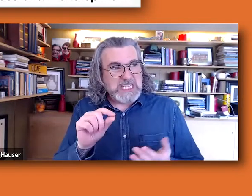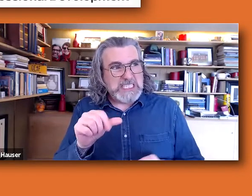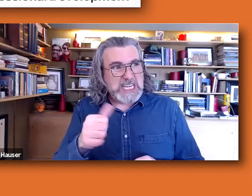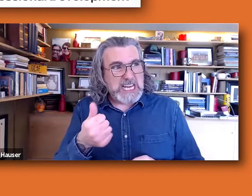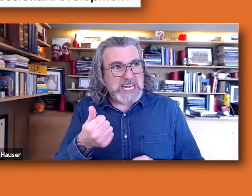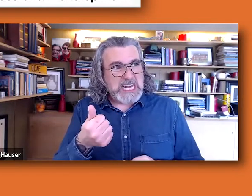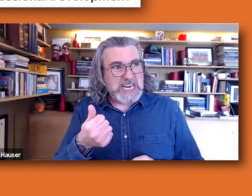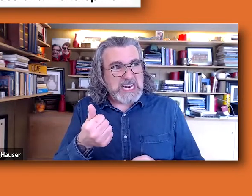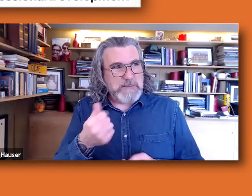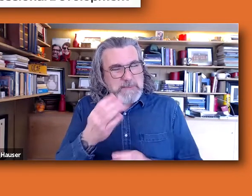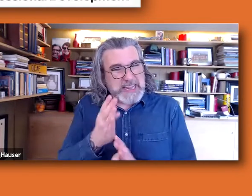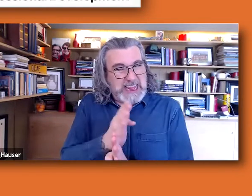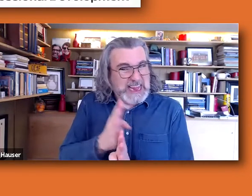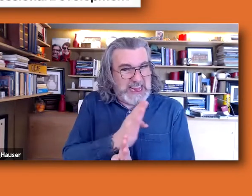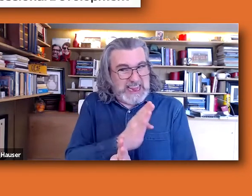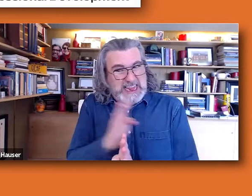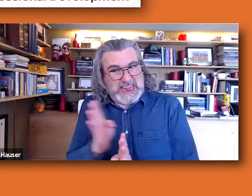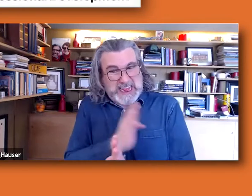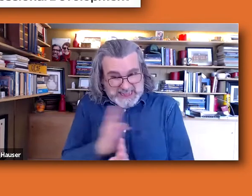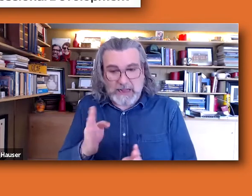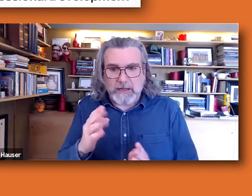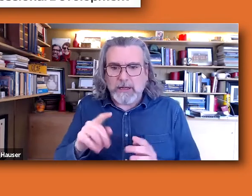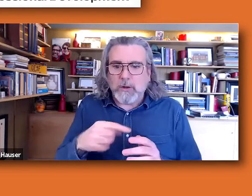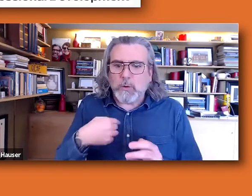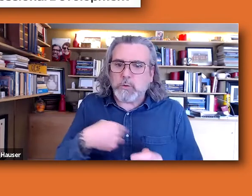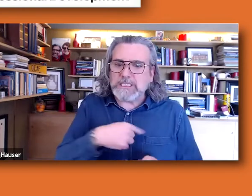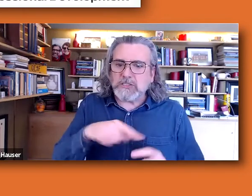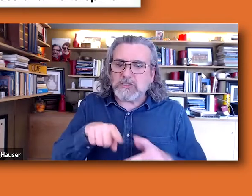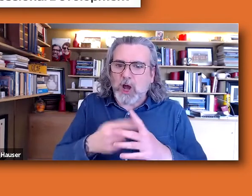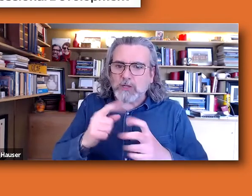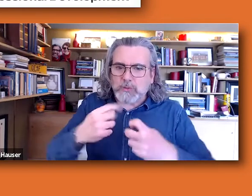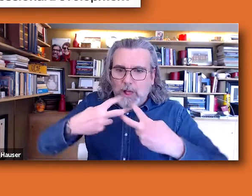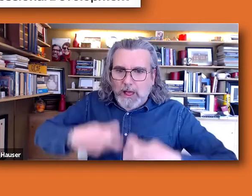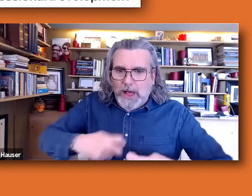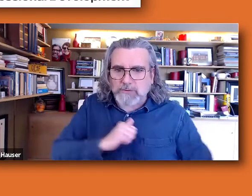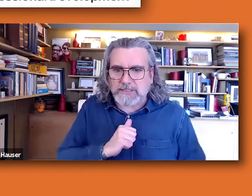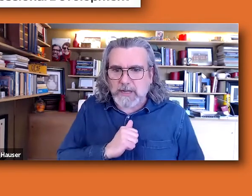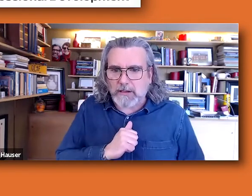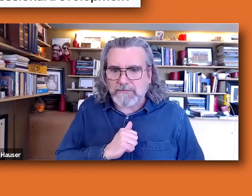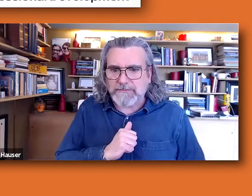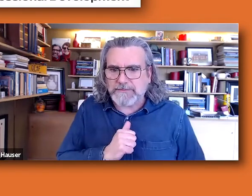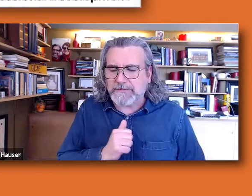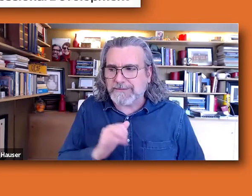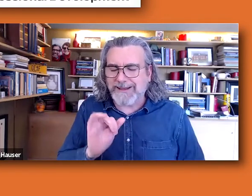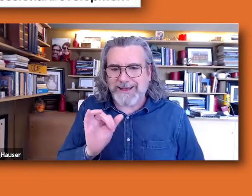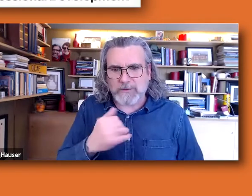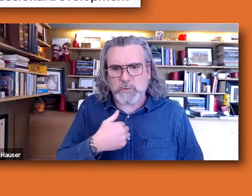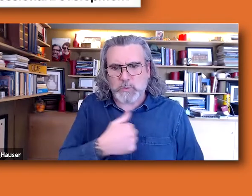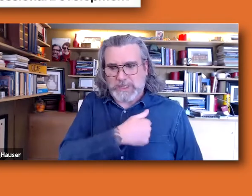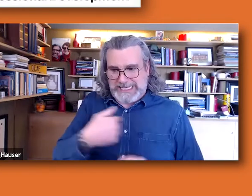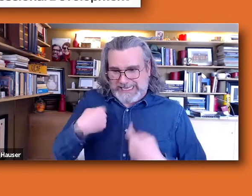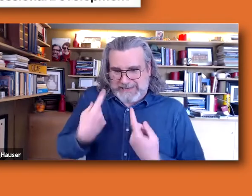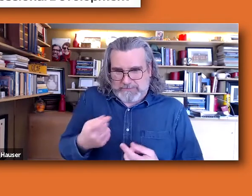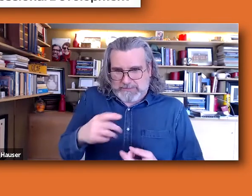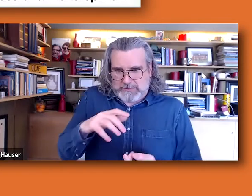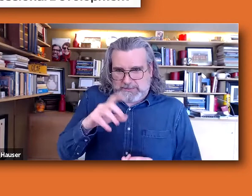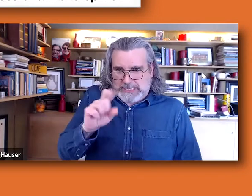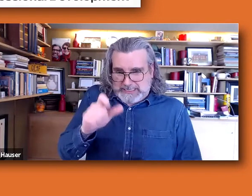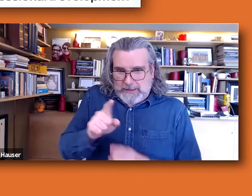Maybe around the year 2010, I started kind of doing a little self-assessment